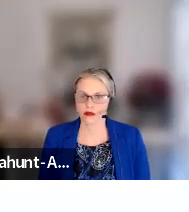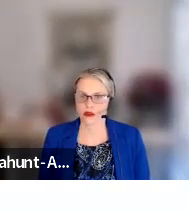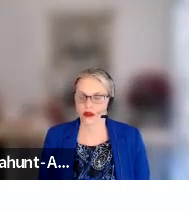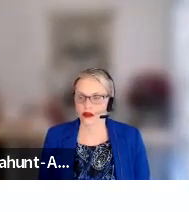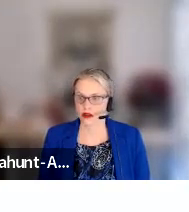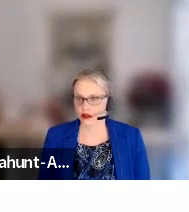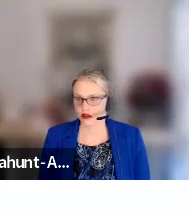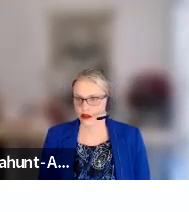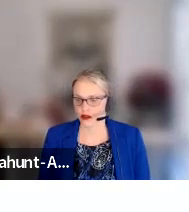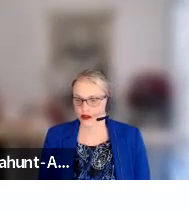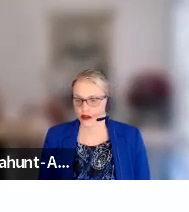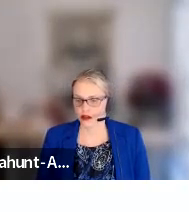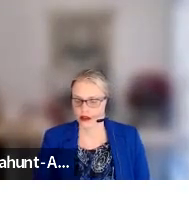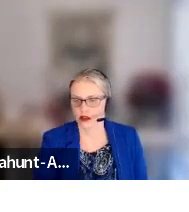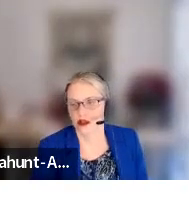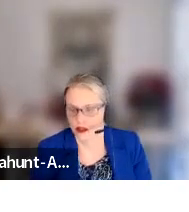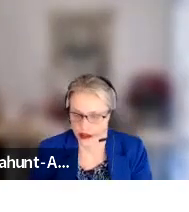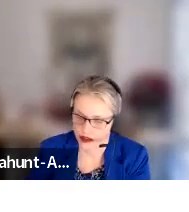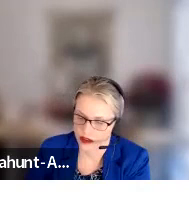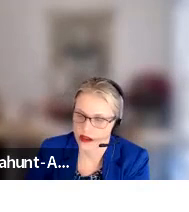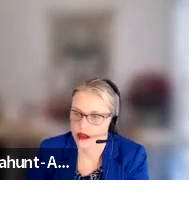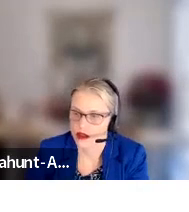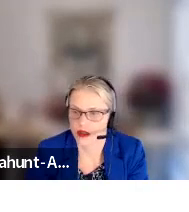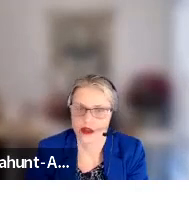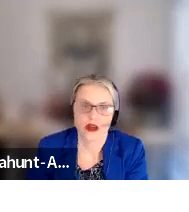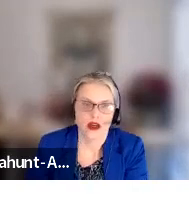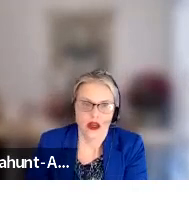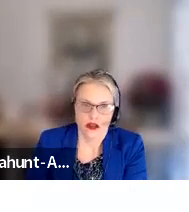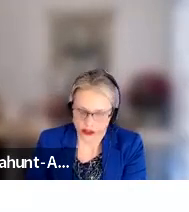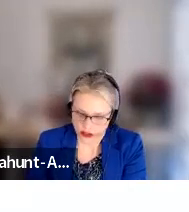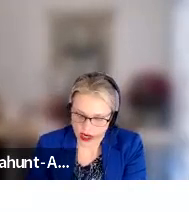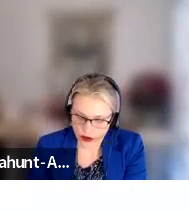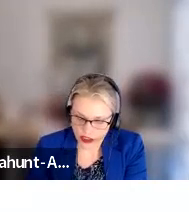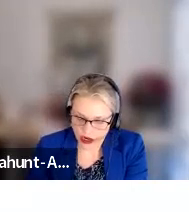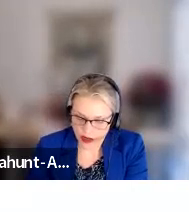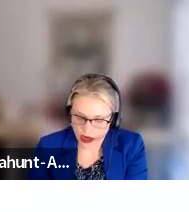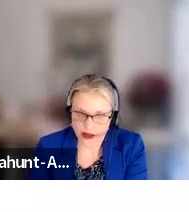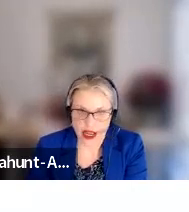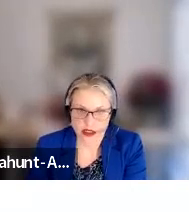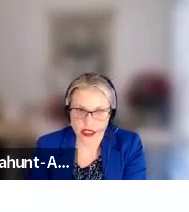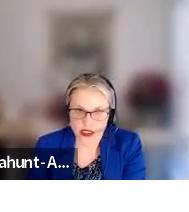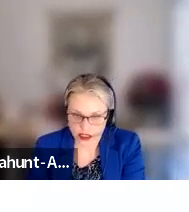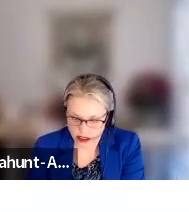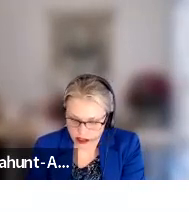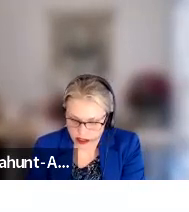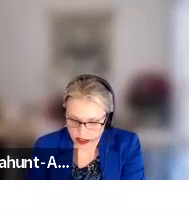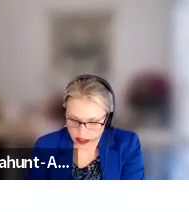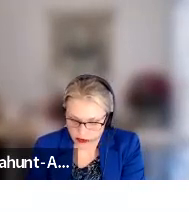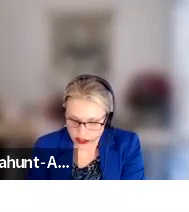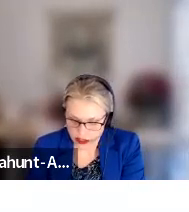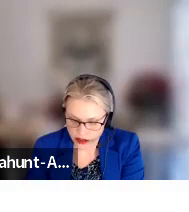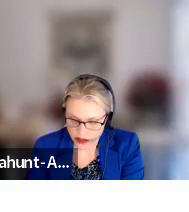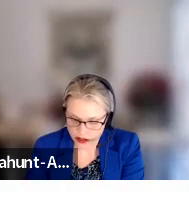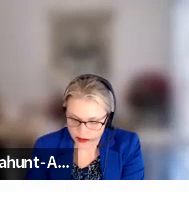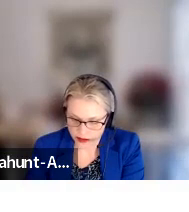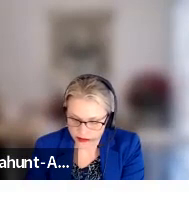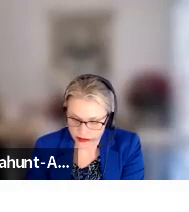So, now we're going to talk about adolescence versus adults.